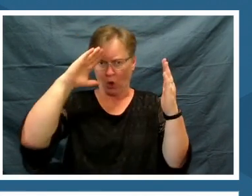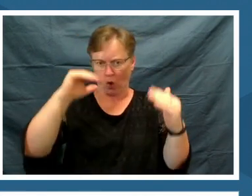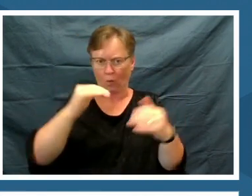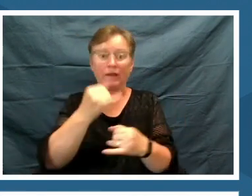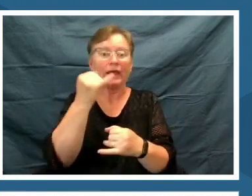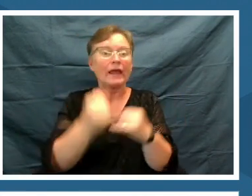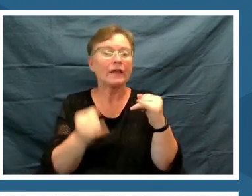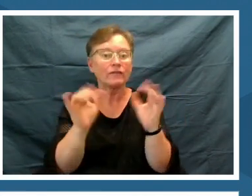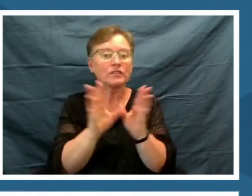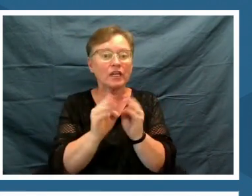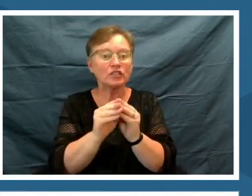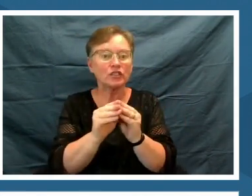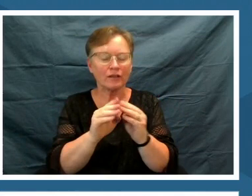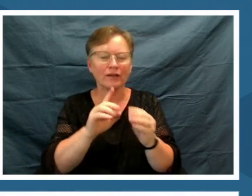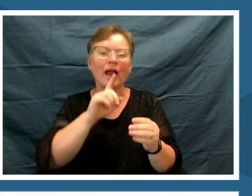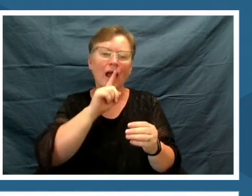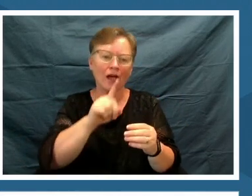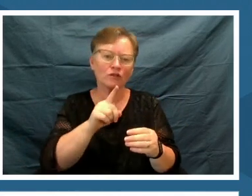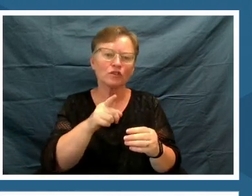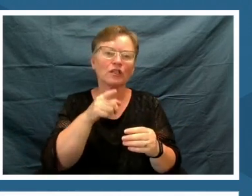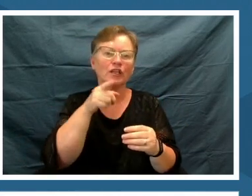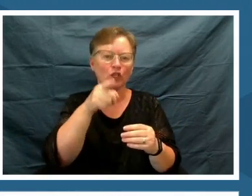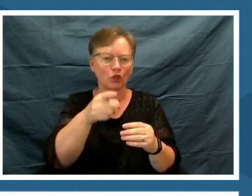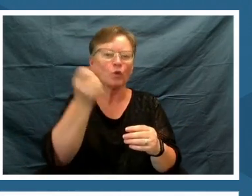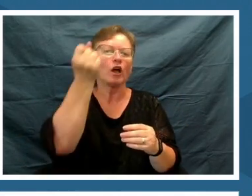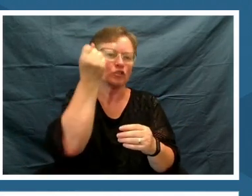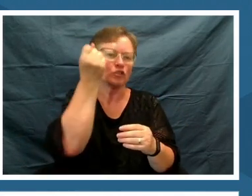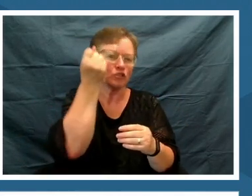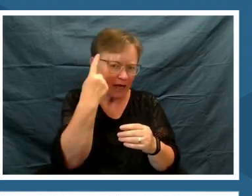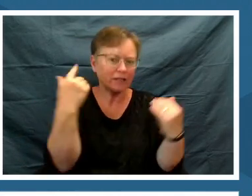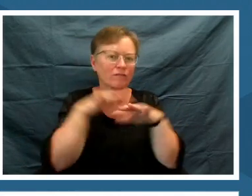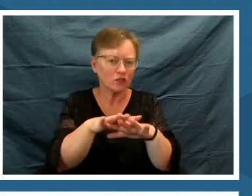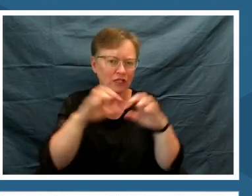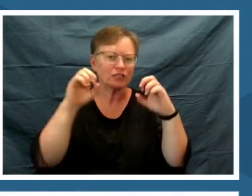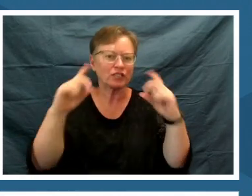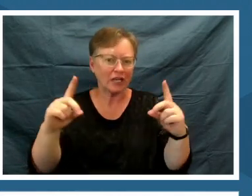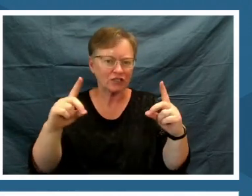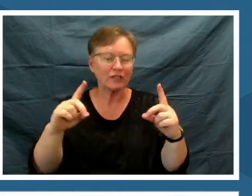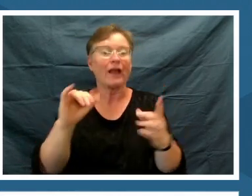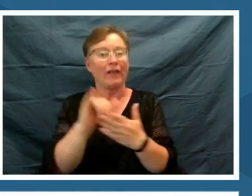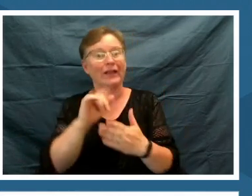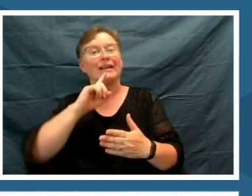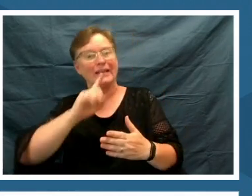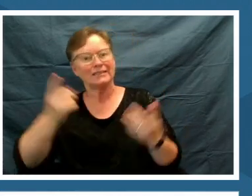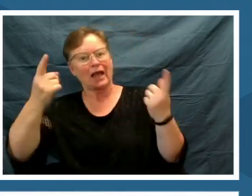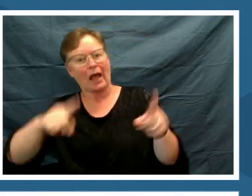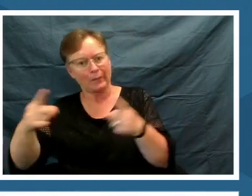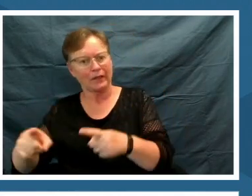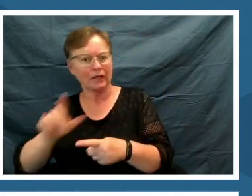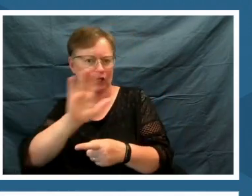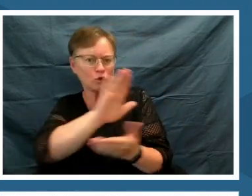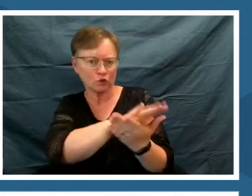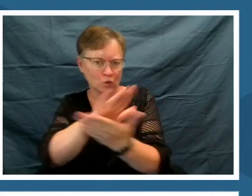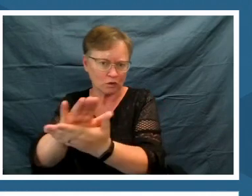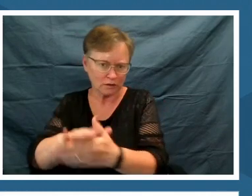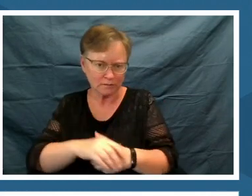yourself in and do understand that convergence education actually is happening at your school all right so